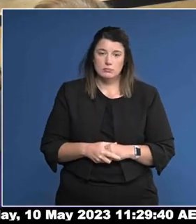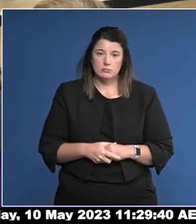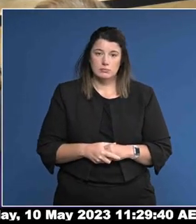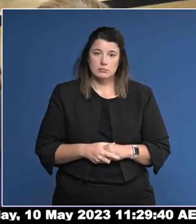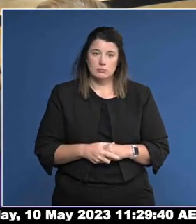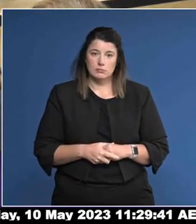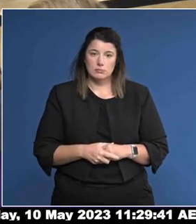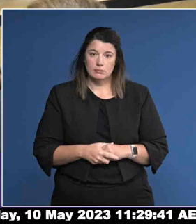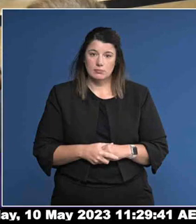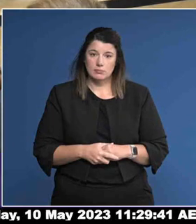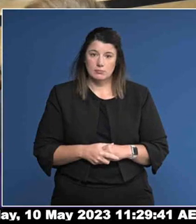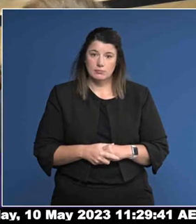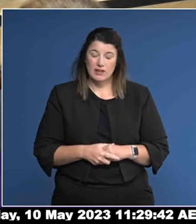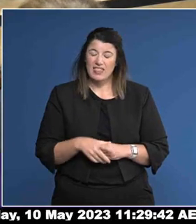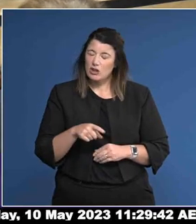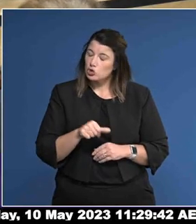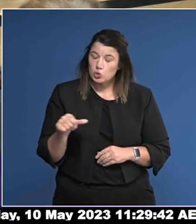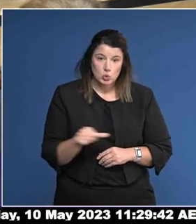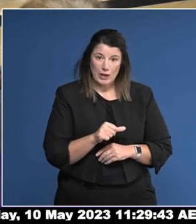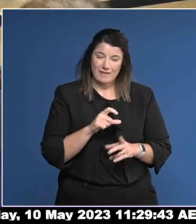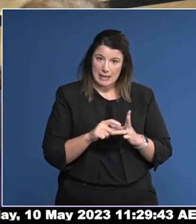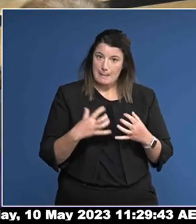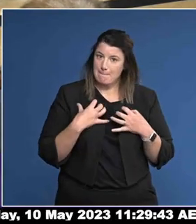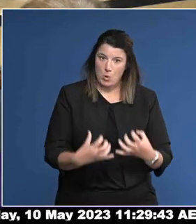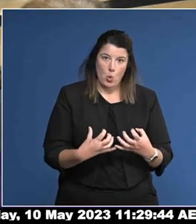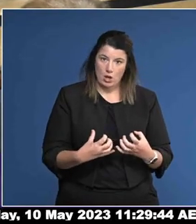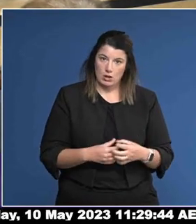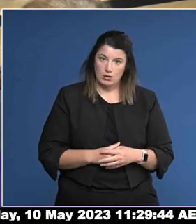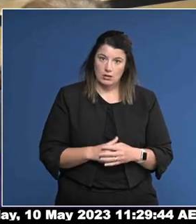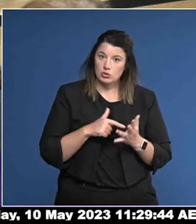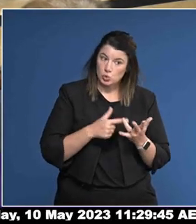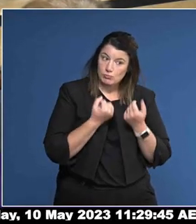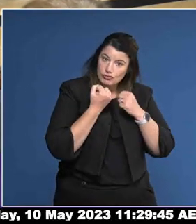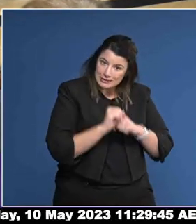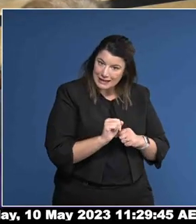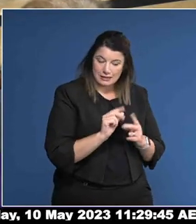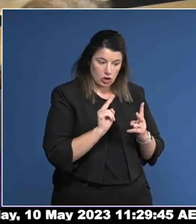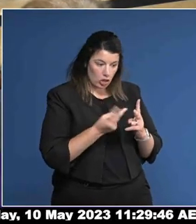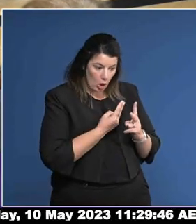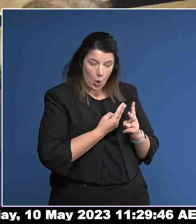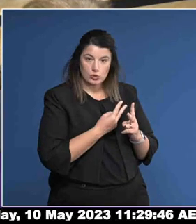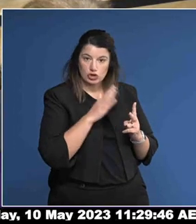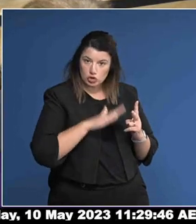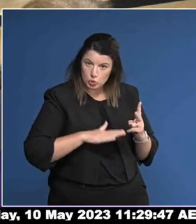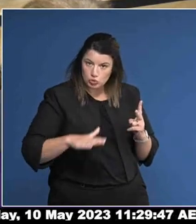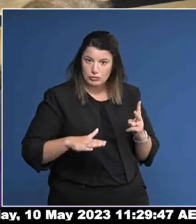They, in fact, should have done more to protect those children, young people, to